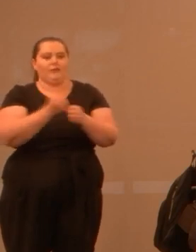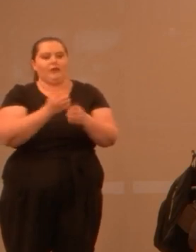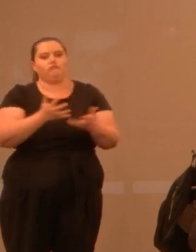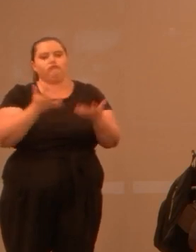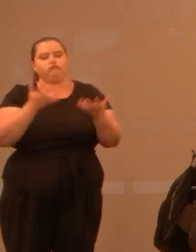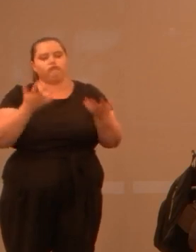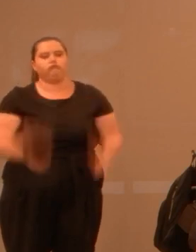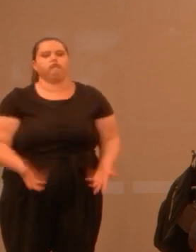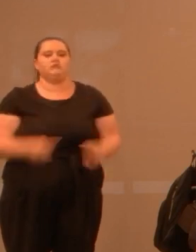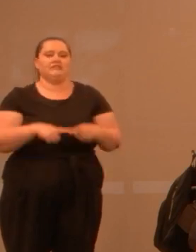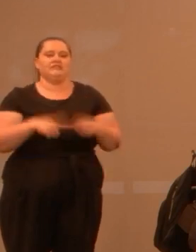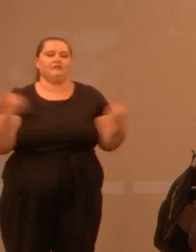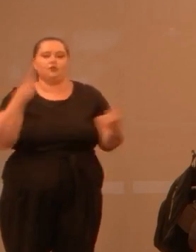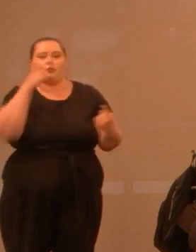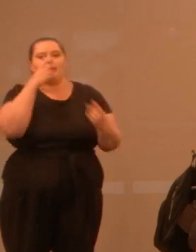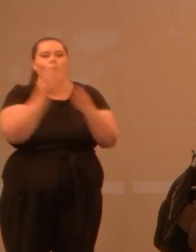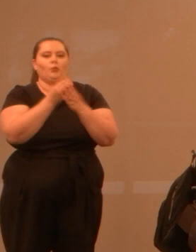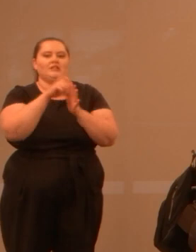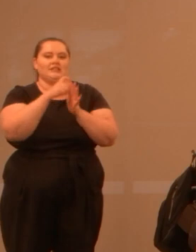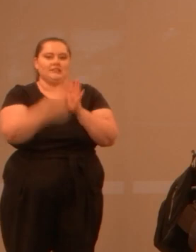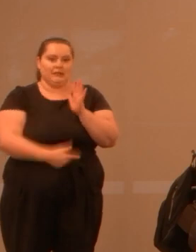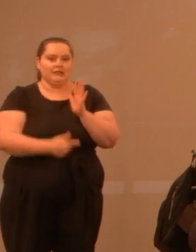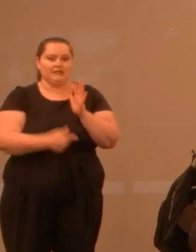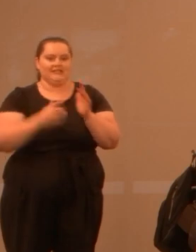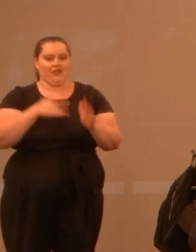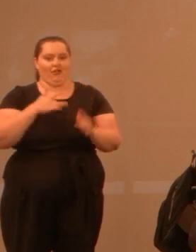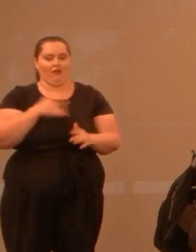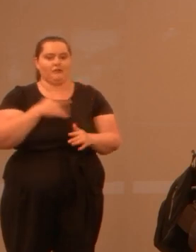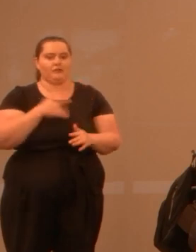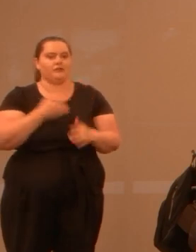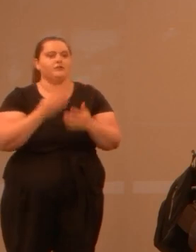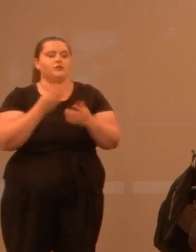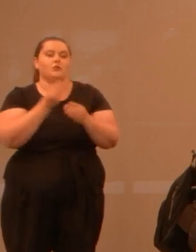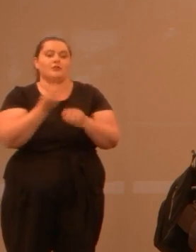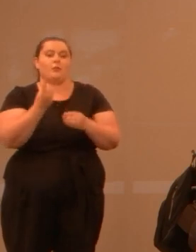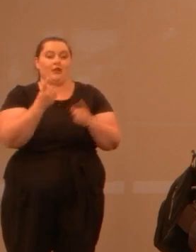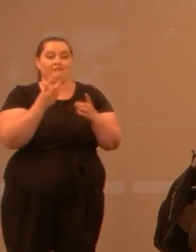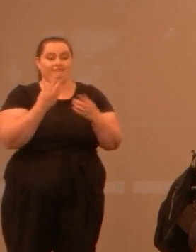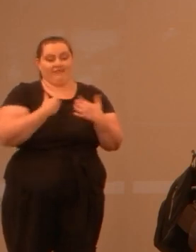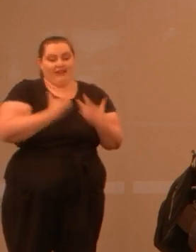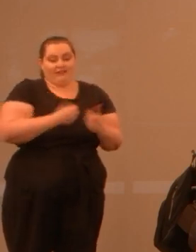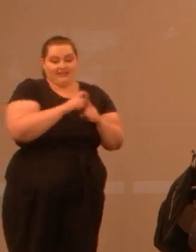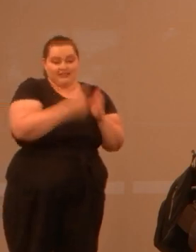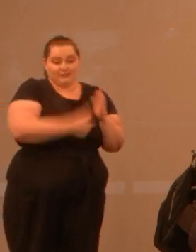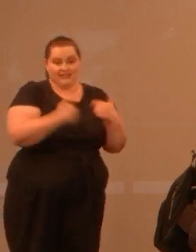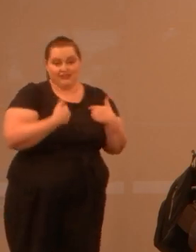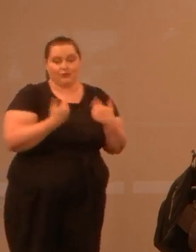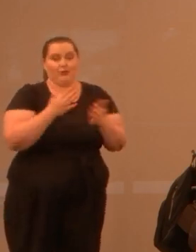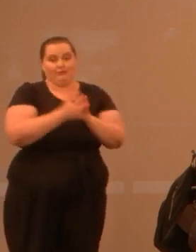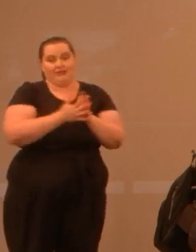difference to the lives of people with disability and as someone with a disability, it means a lot that you've spent so much time,